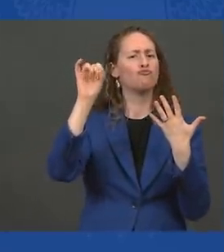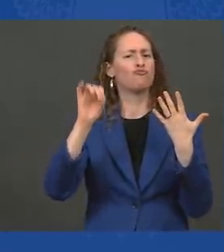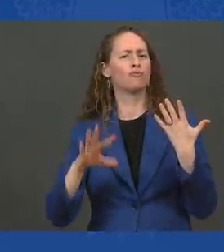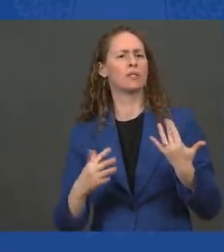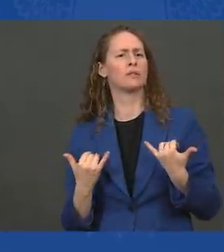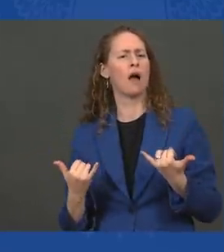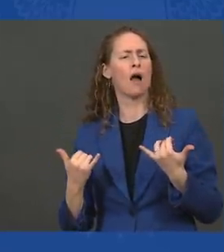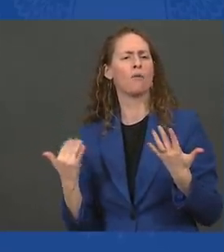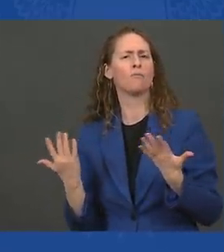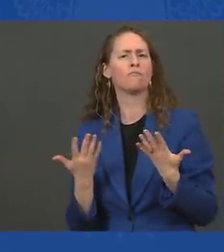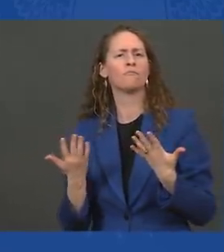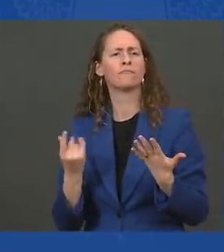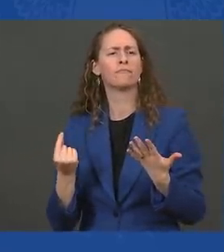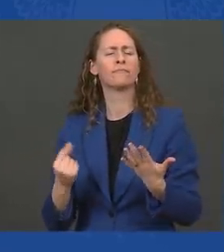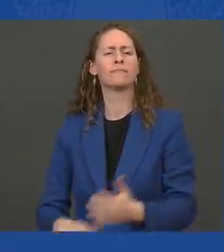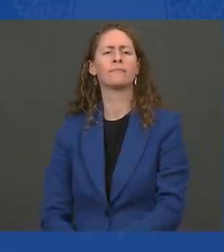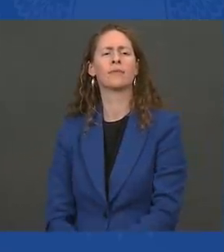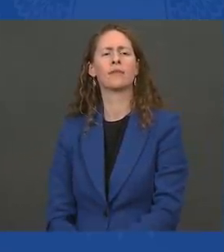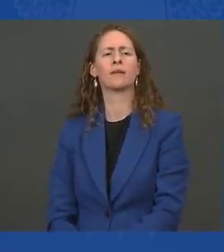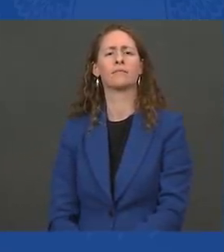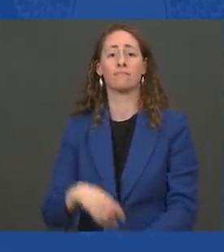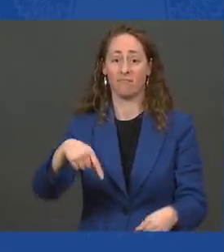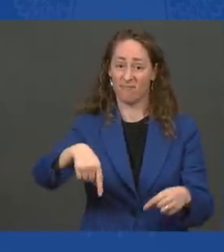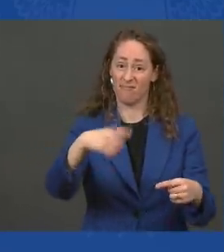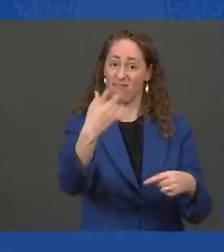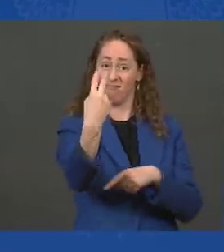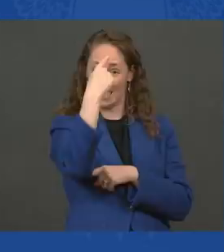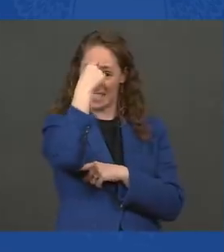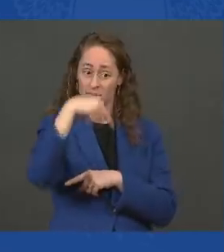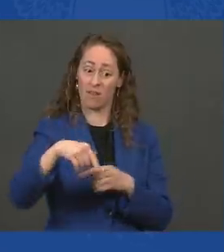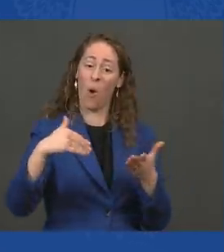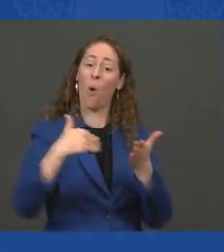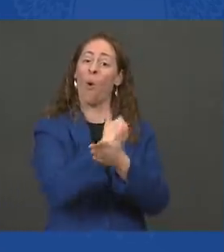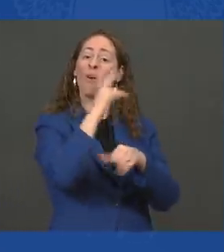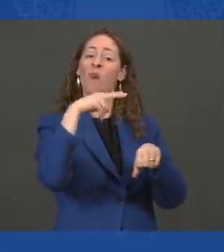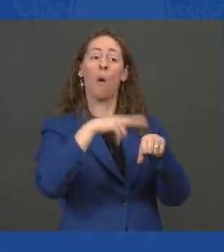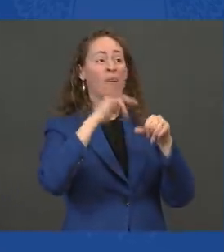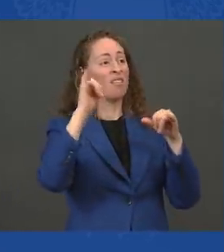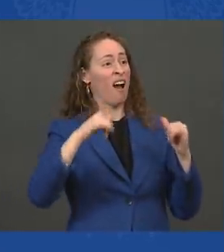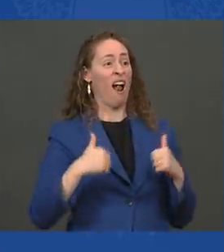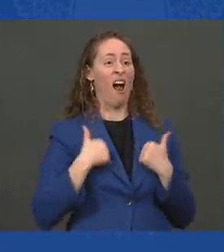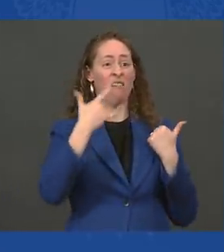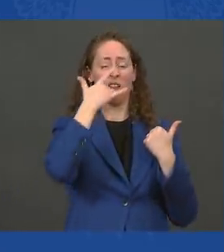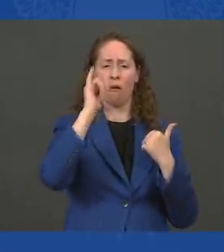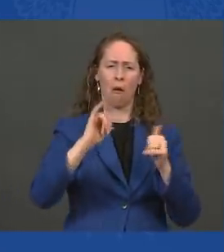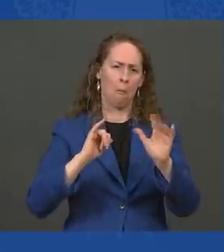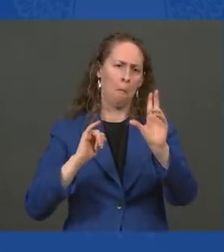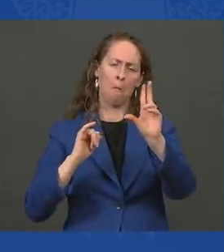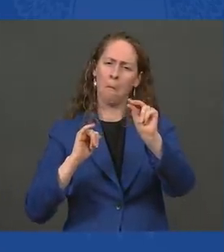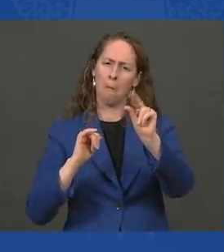I expect the new normal to be everyone ends up getting vaccinated and the booster shot so we reduce the number of people